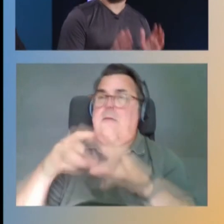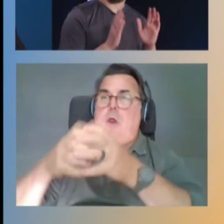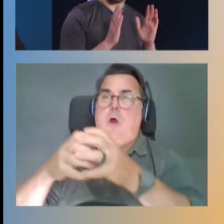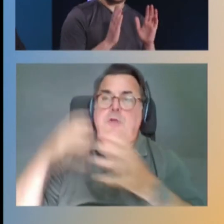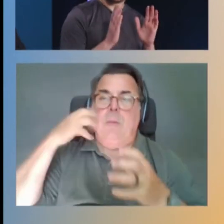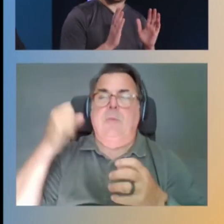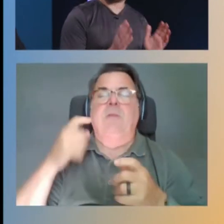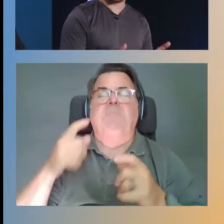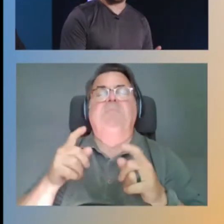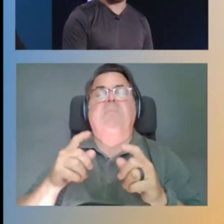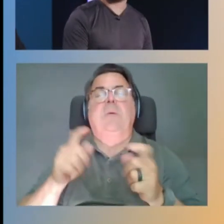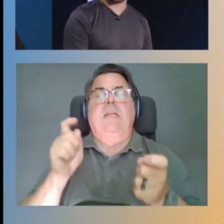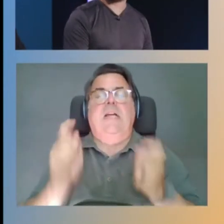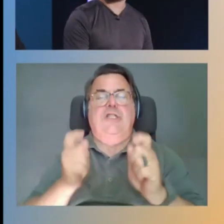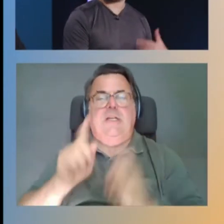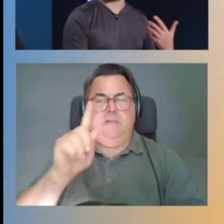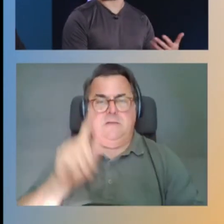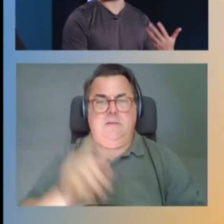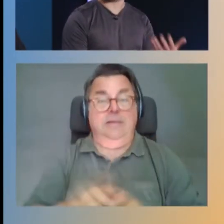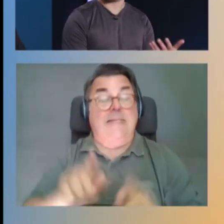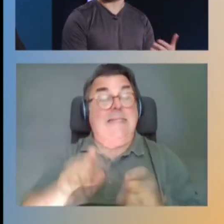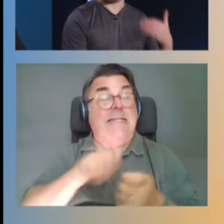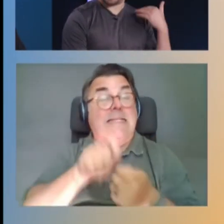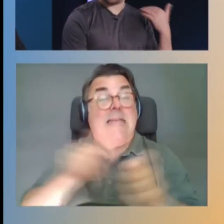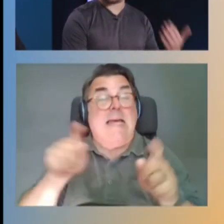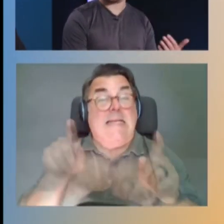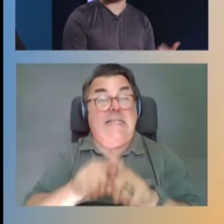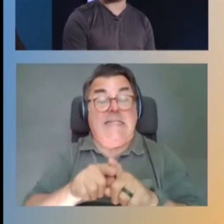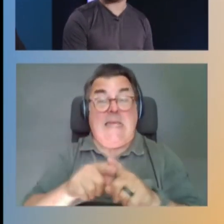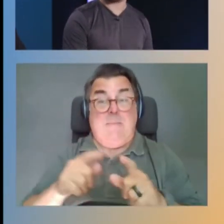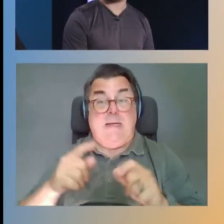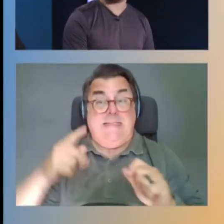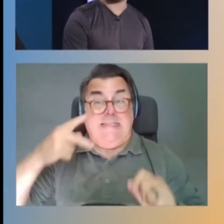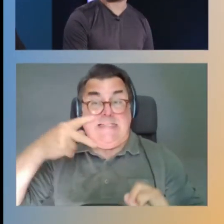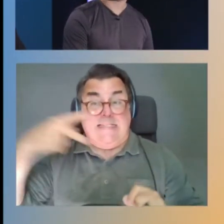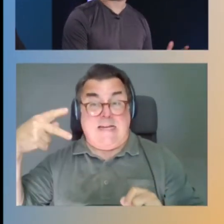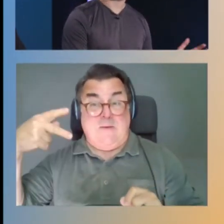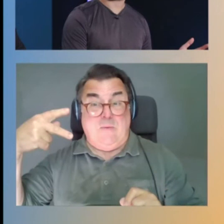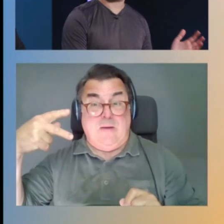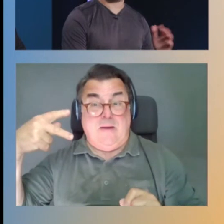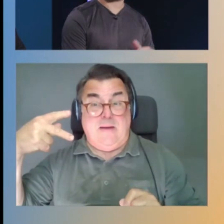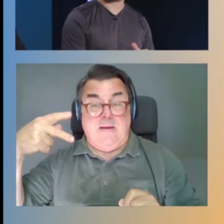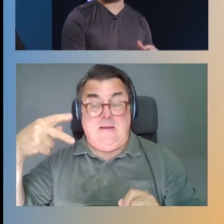This is the same exact aggressive run. Everything is bfloat16, but this time,